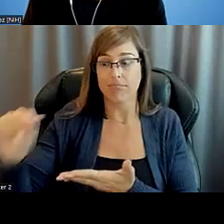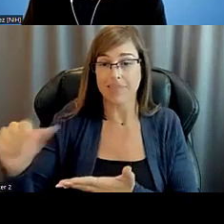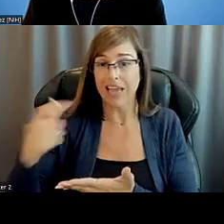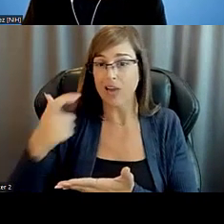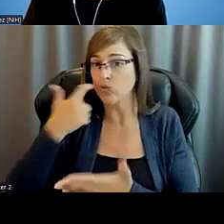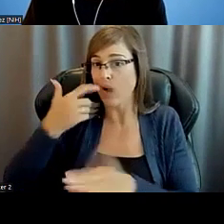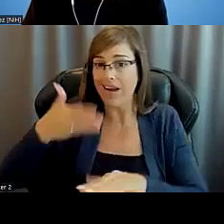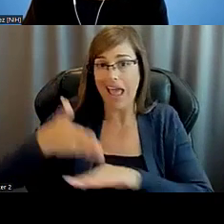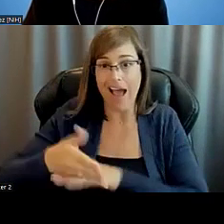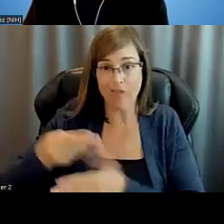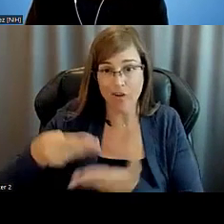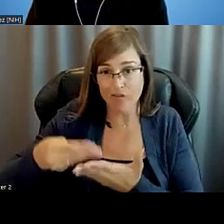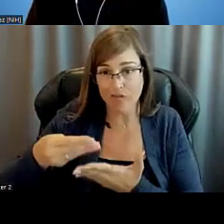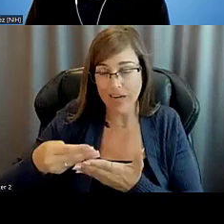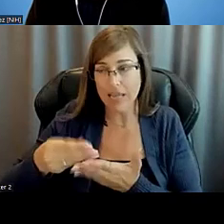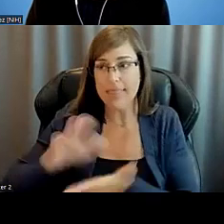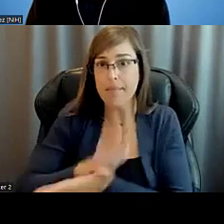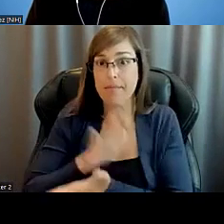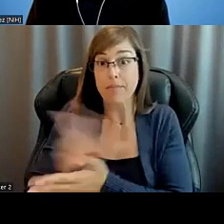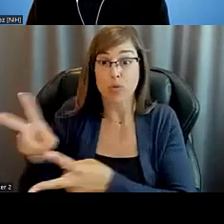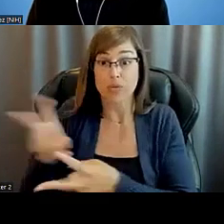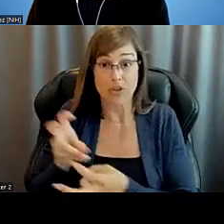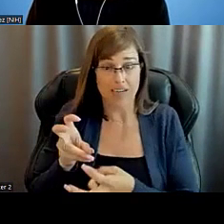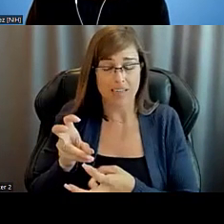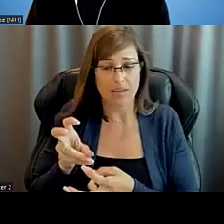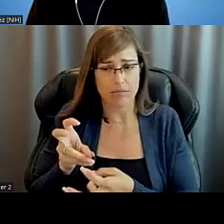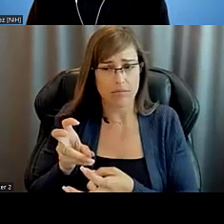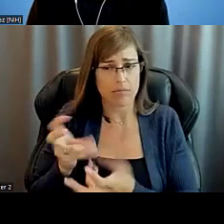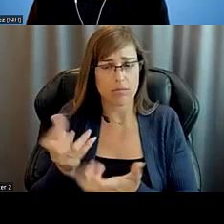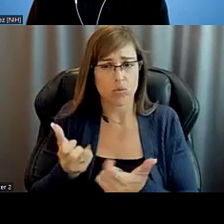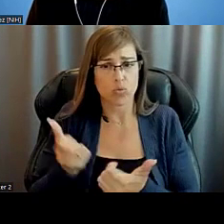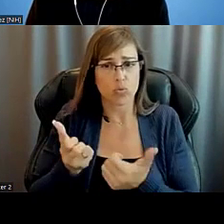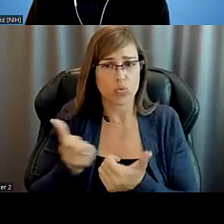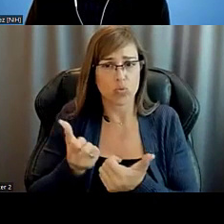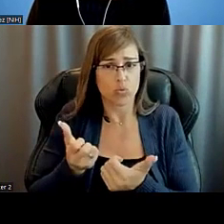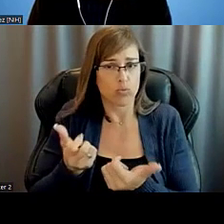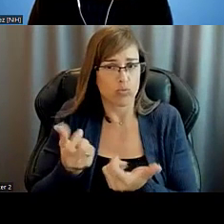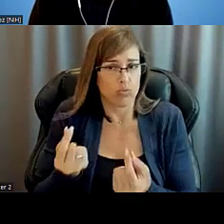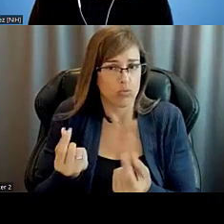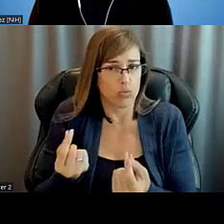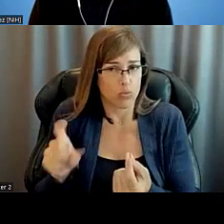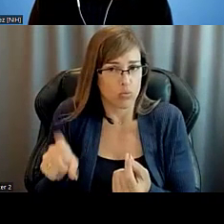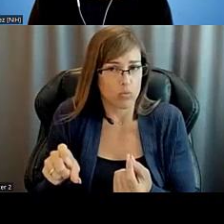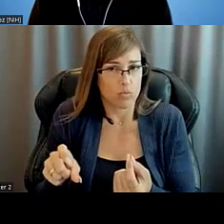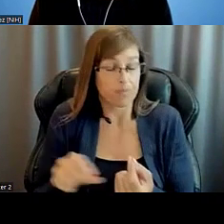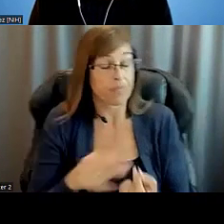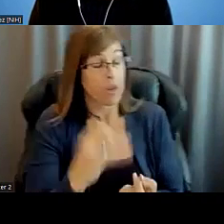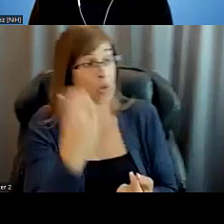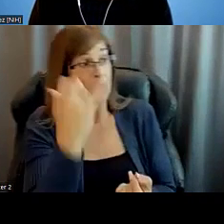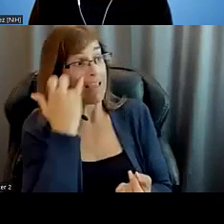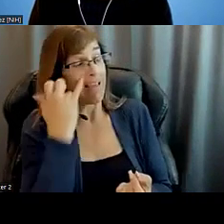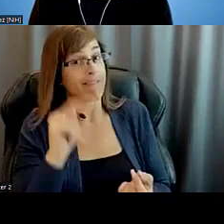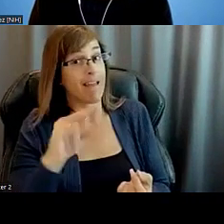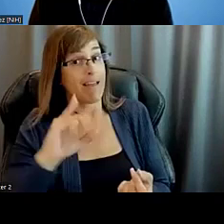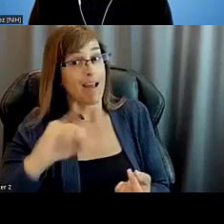the paper is retracted. What one is supposed to do? Dr. Patricia Valdez: So if NIH supported the research